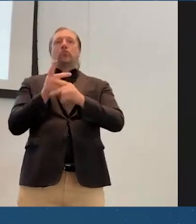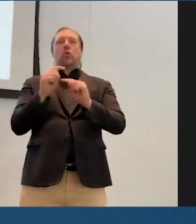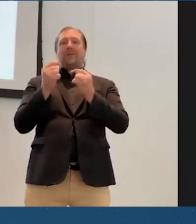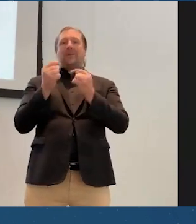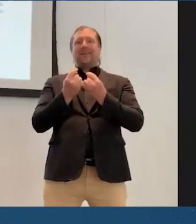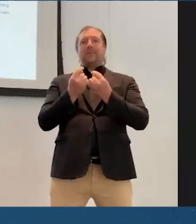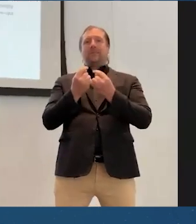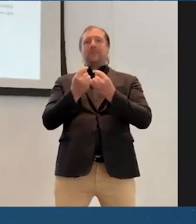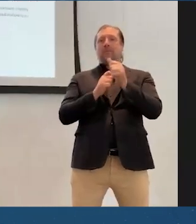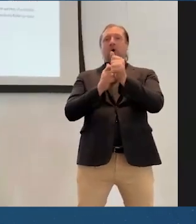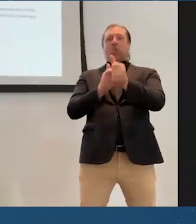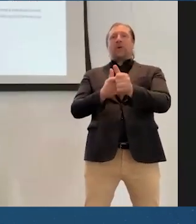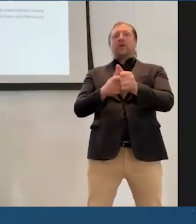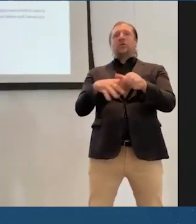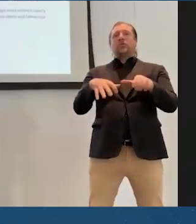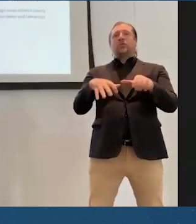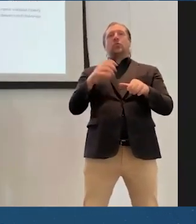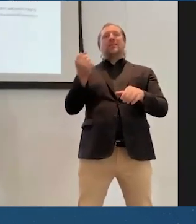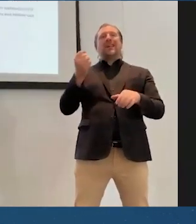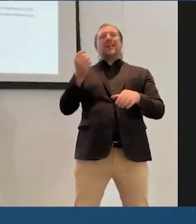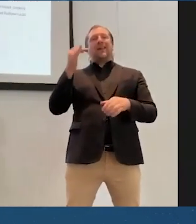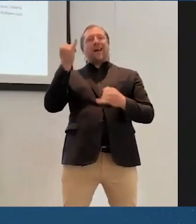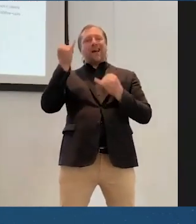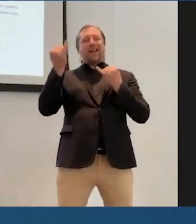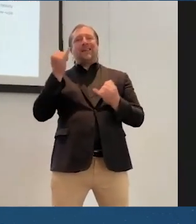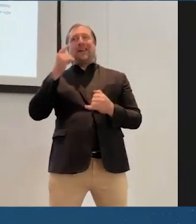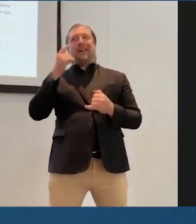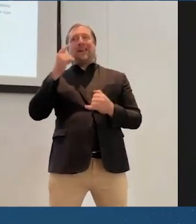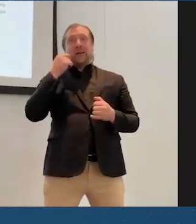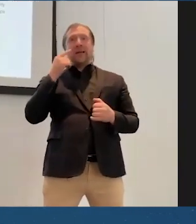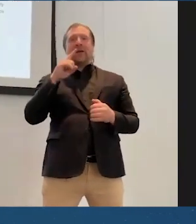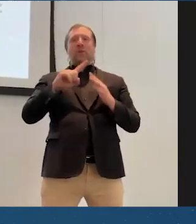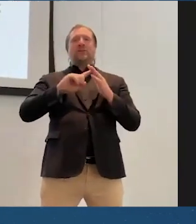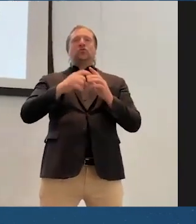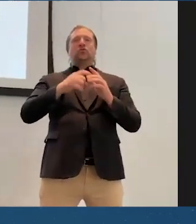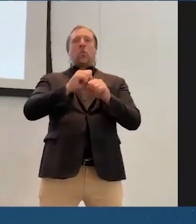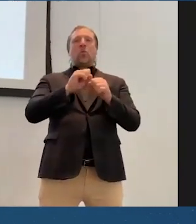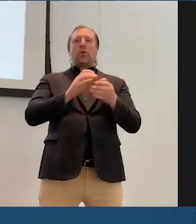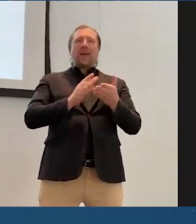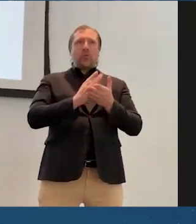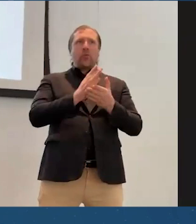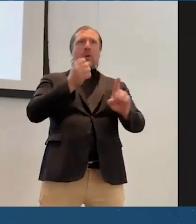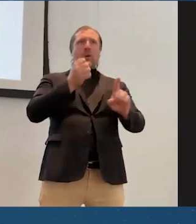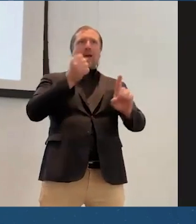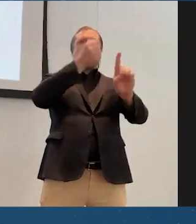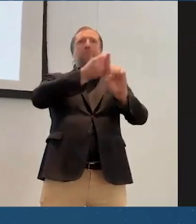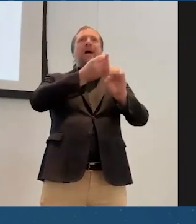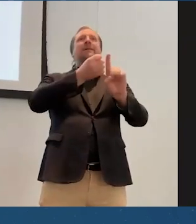to take all of this synthesized ideas and begin working through an impact and feasibility exercises